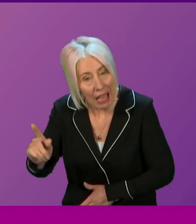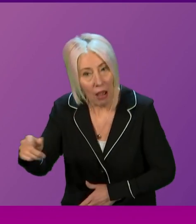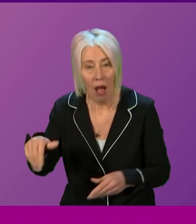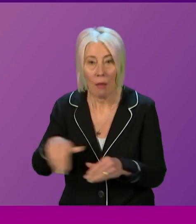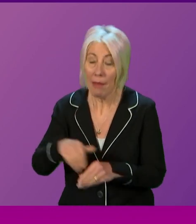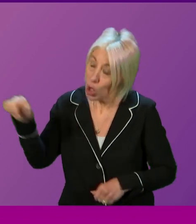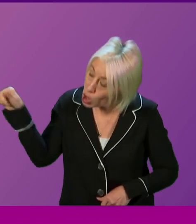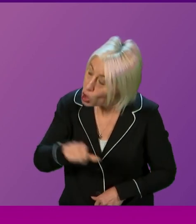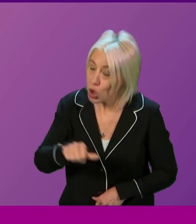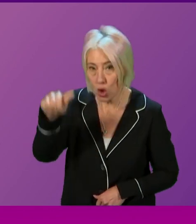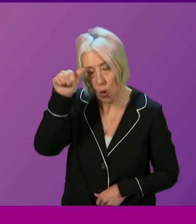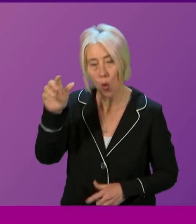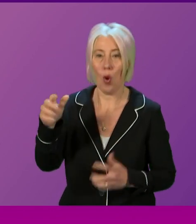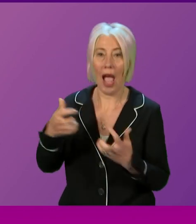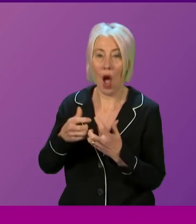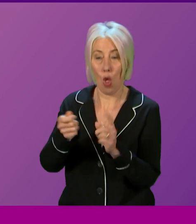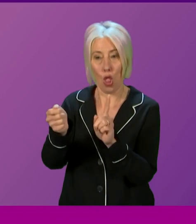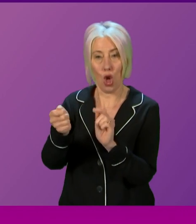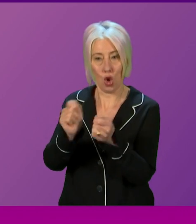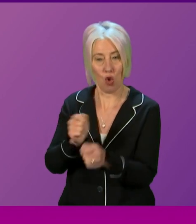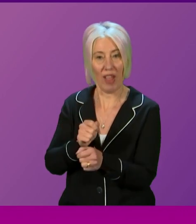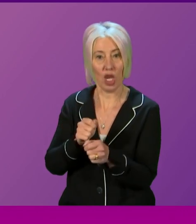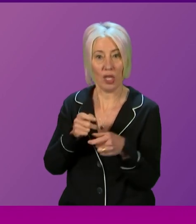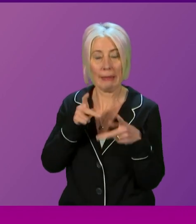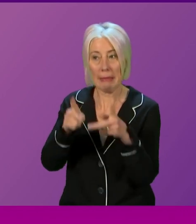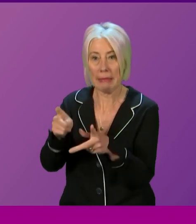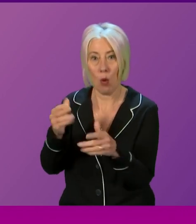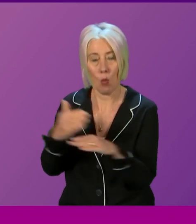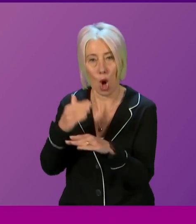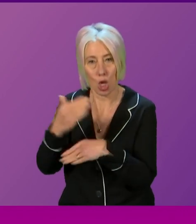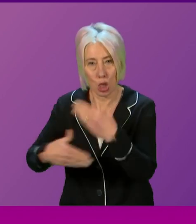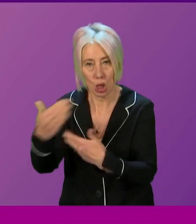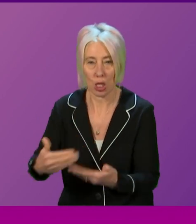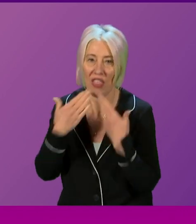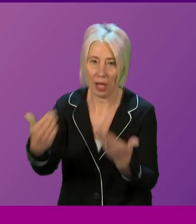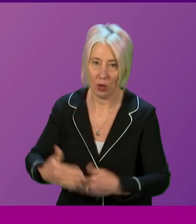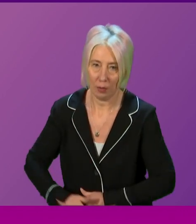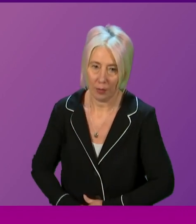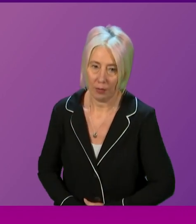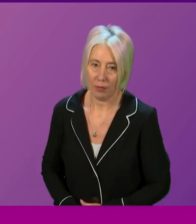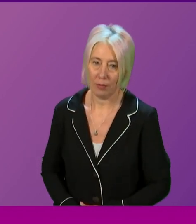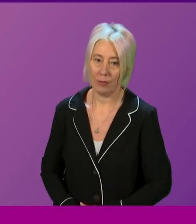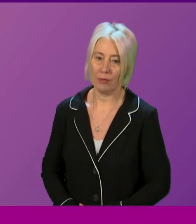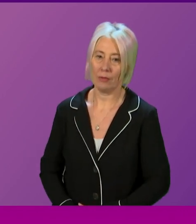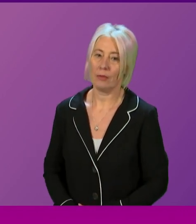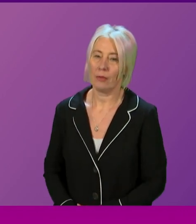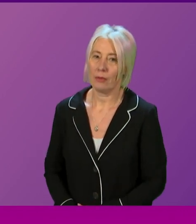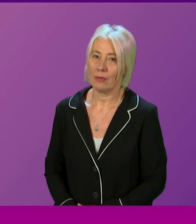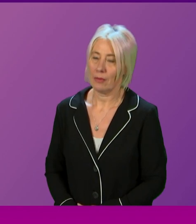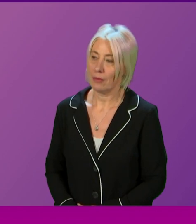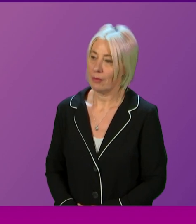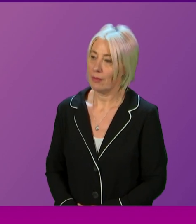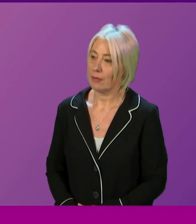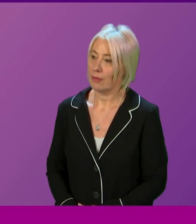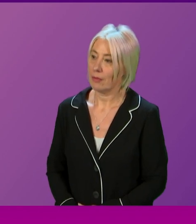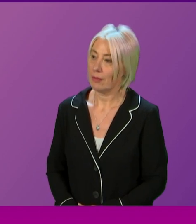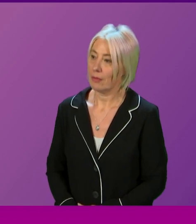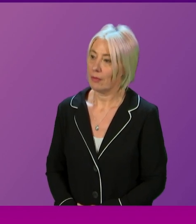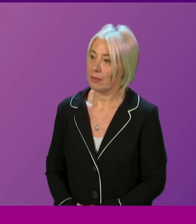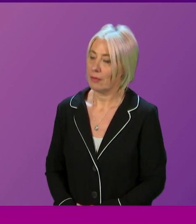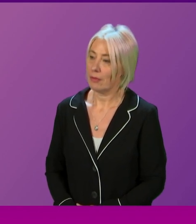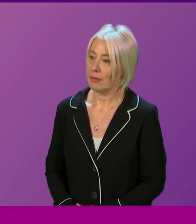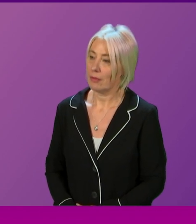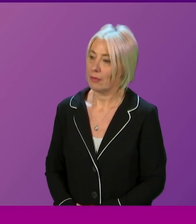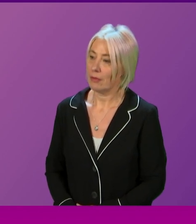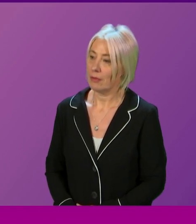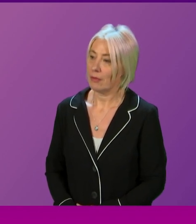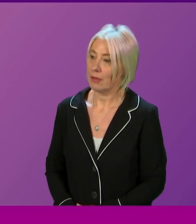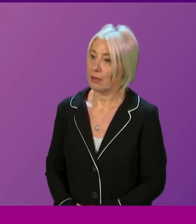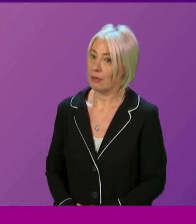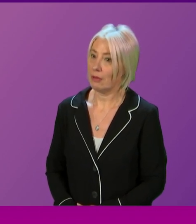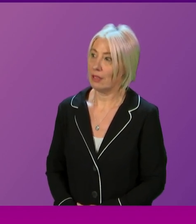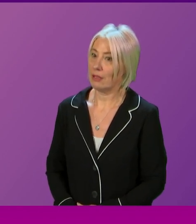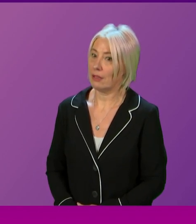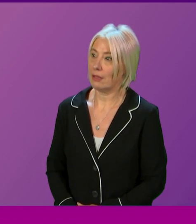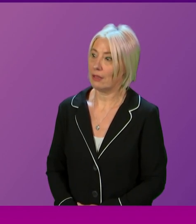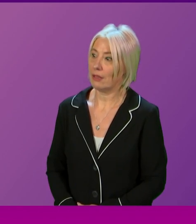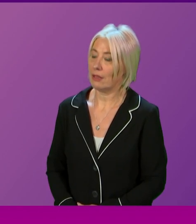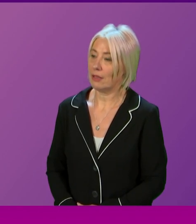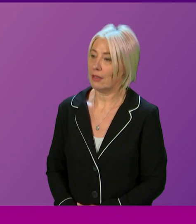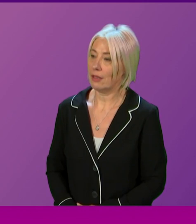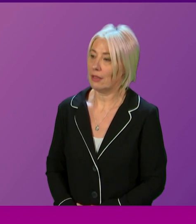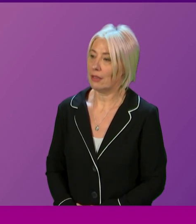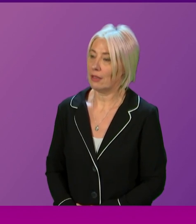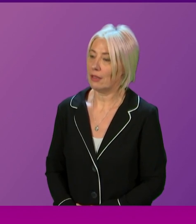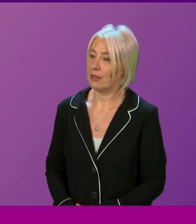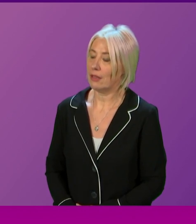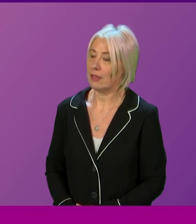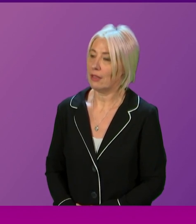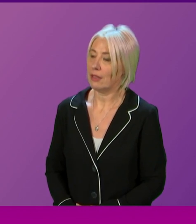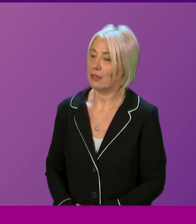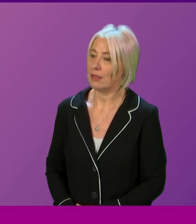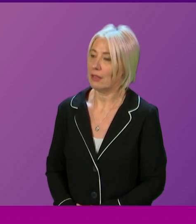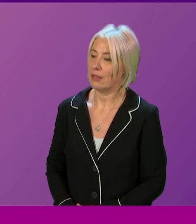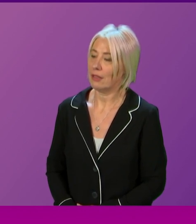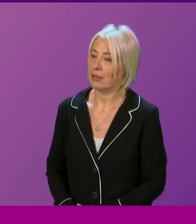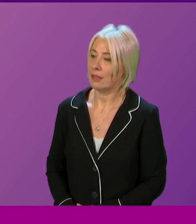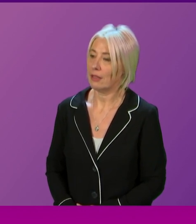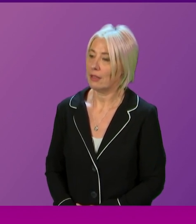themselves aware of that.